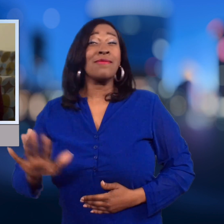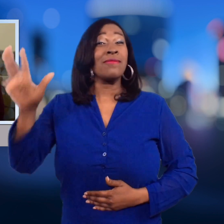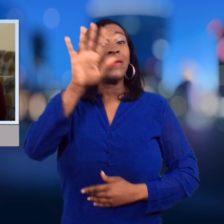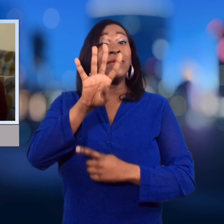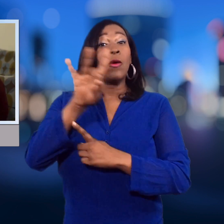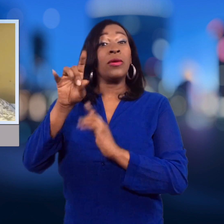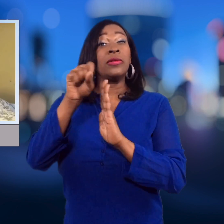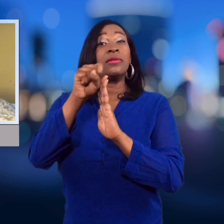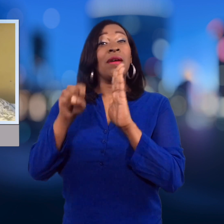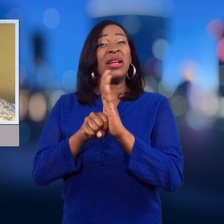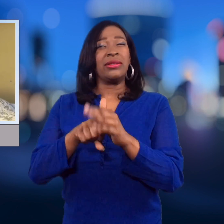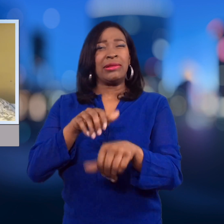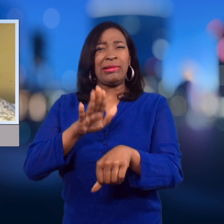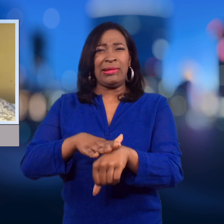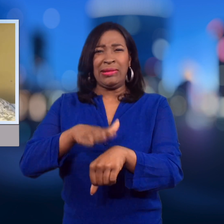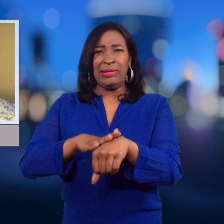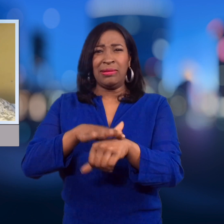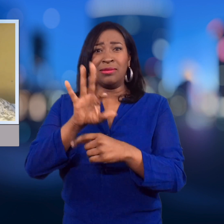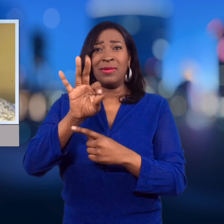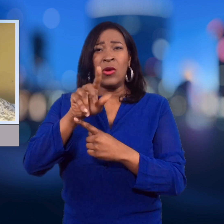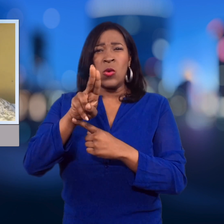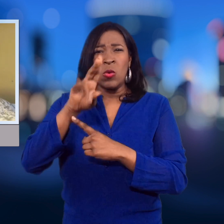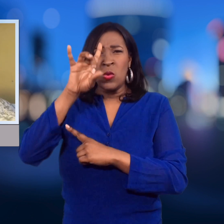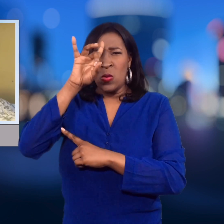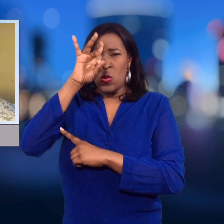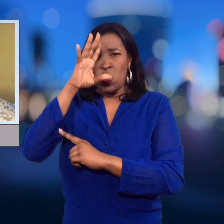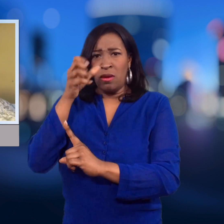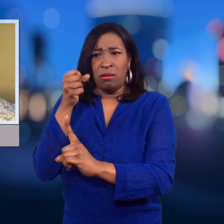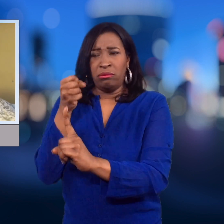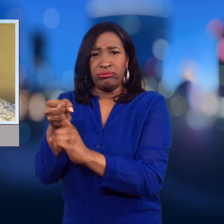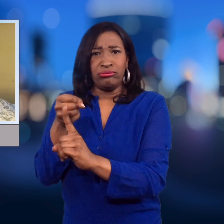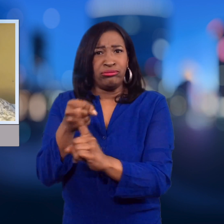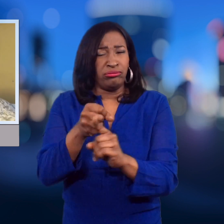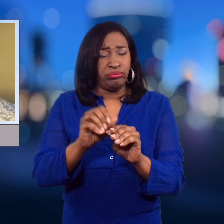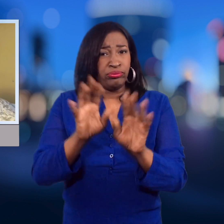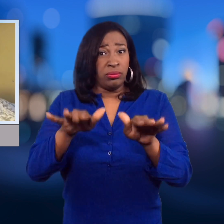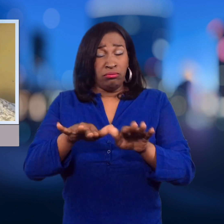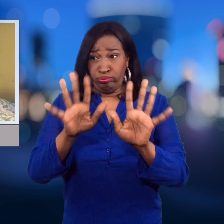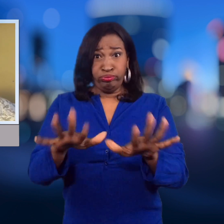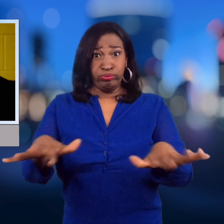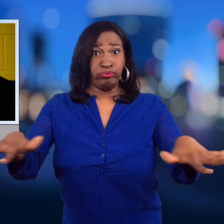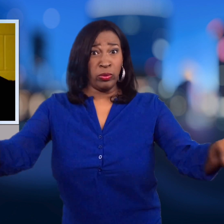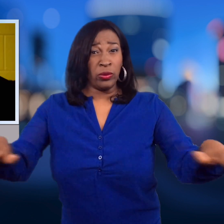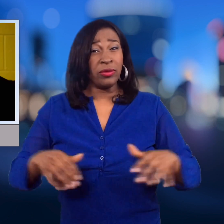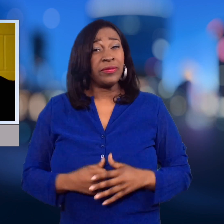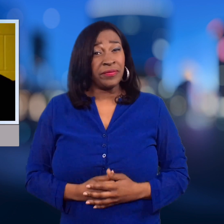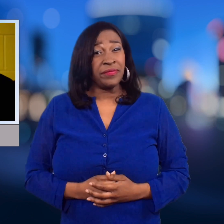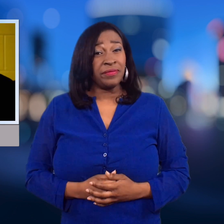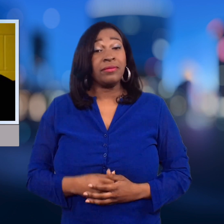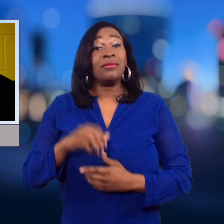Forty-eight states are reporting widespread flu activity.